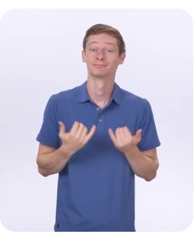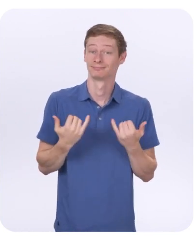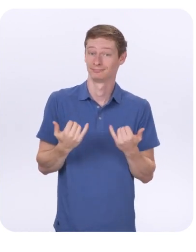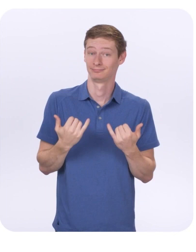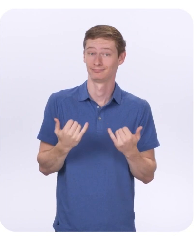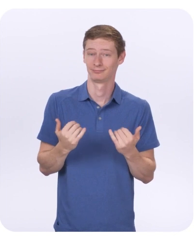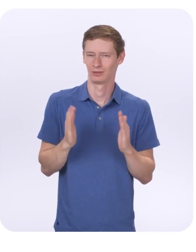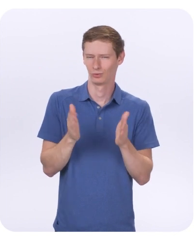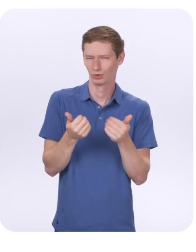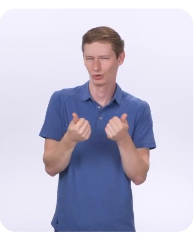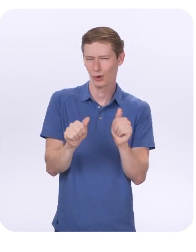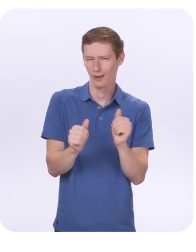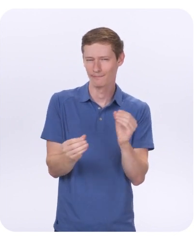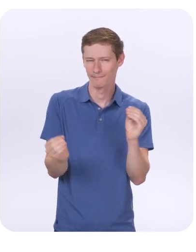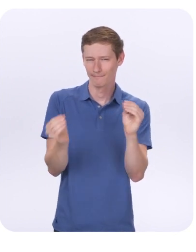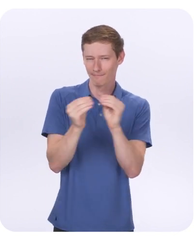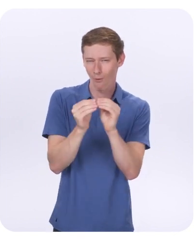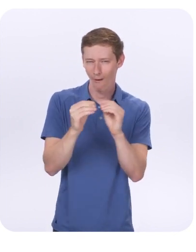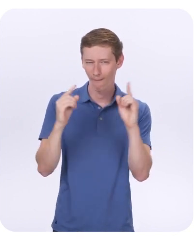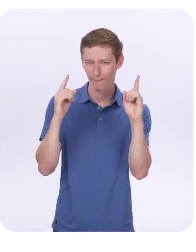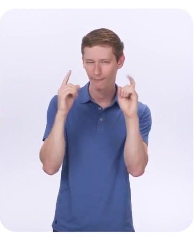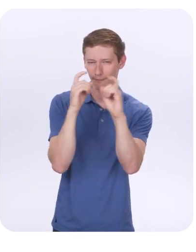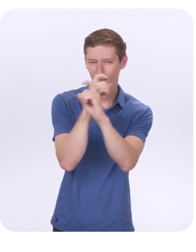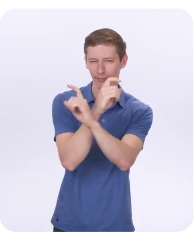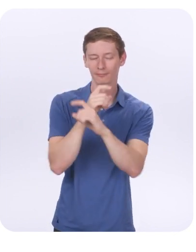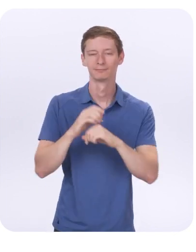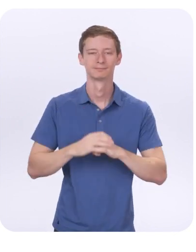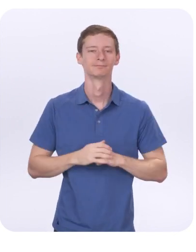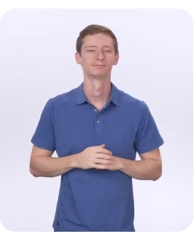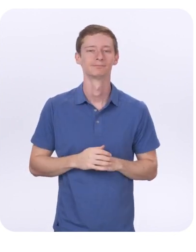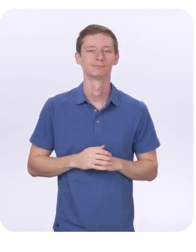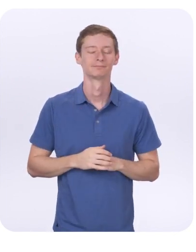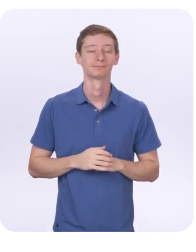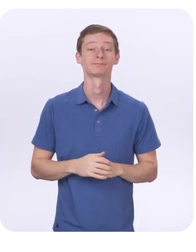Code Llama to compute the average price and price per square foot